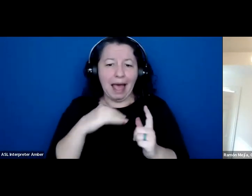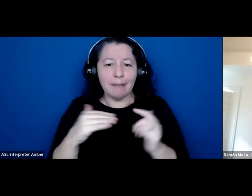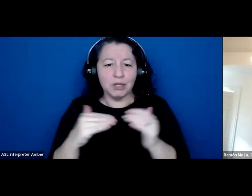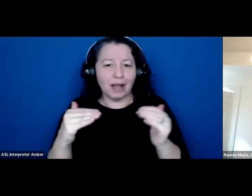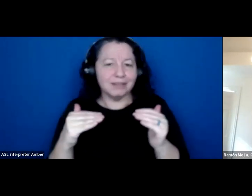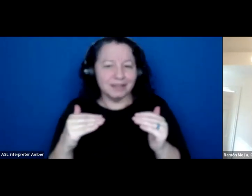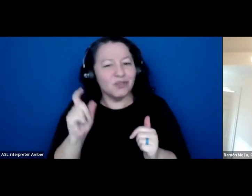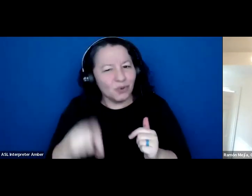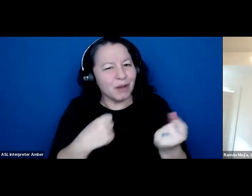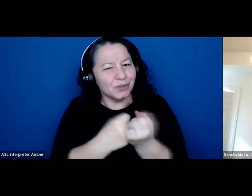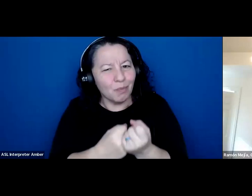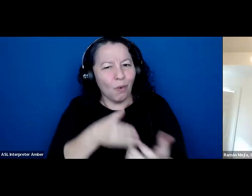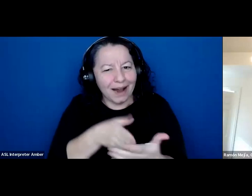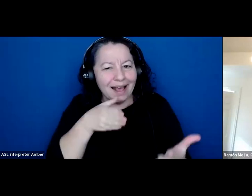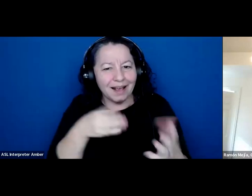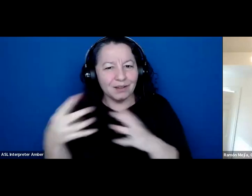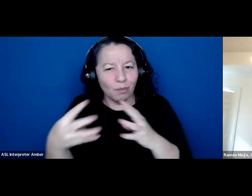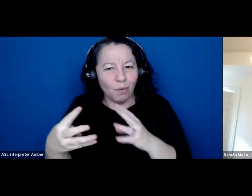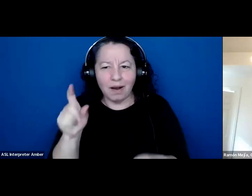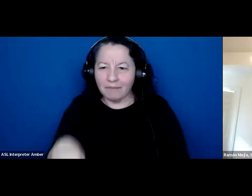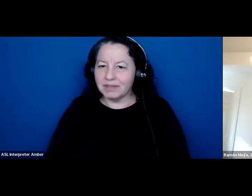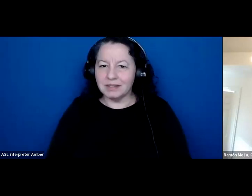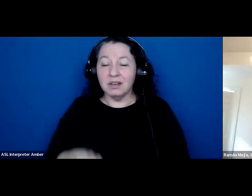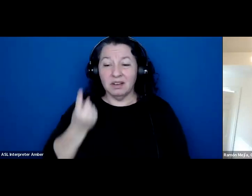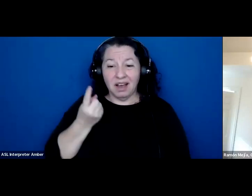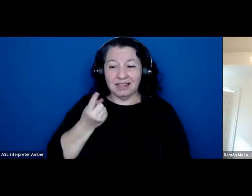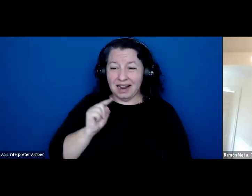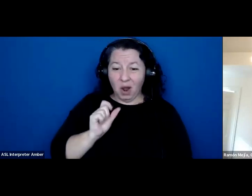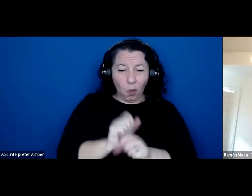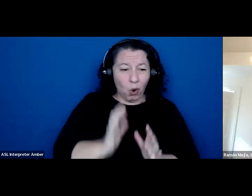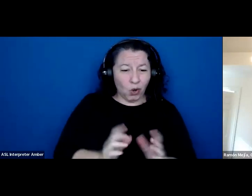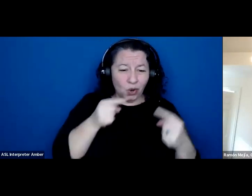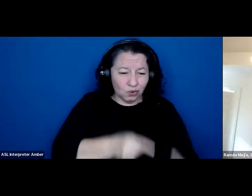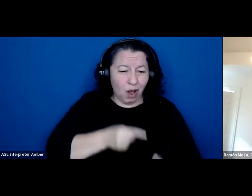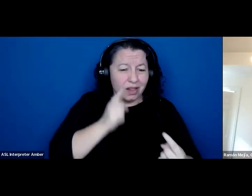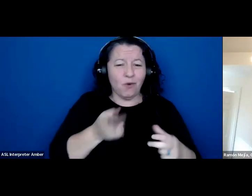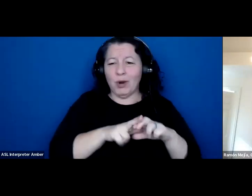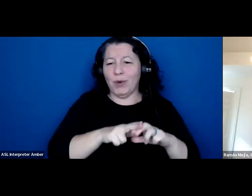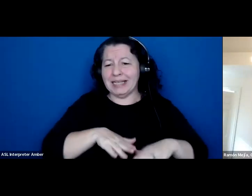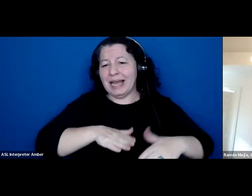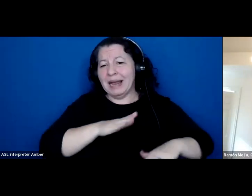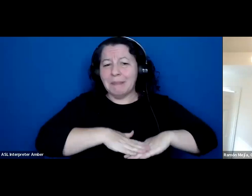are struggling to get an increase in the minimum wage, while congressional -- while Congress continues to fund Israel,